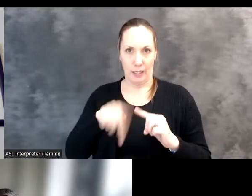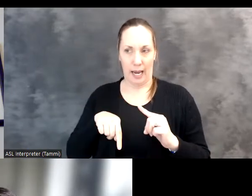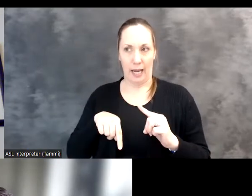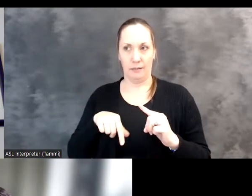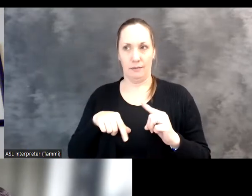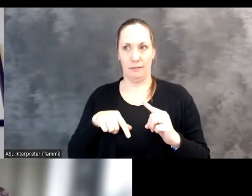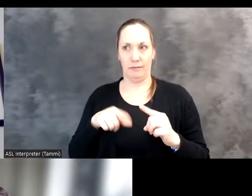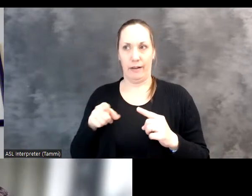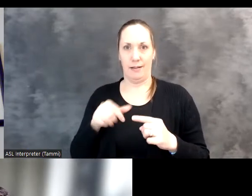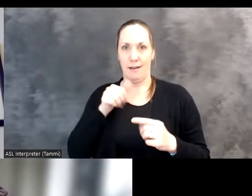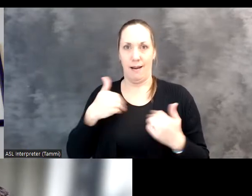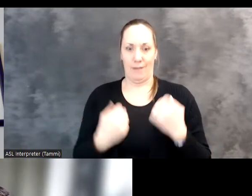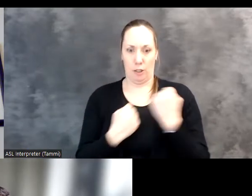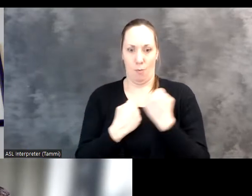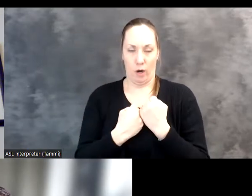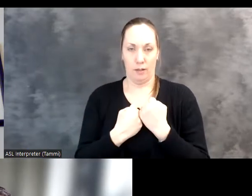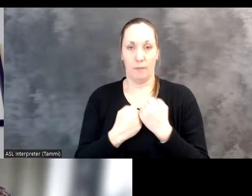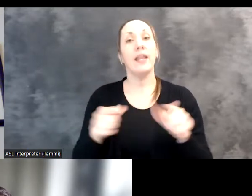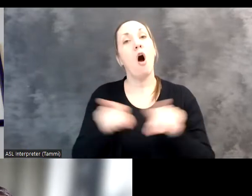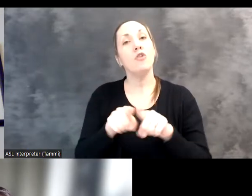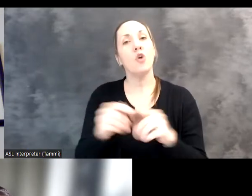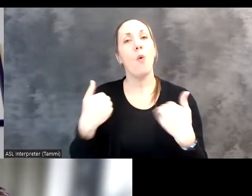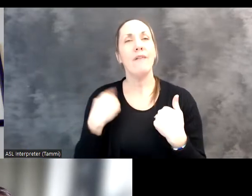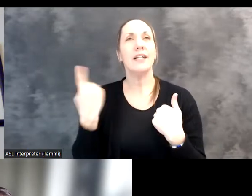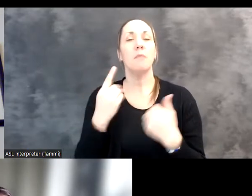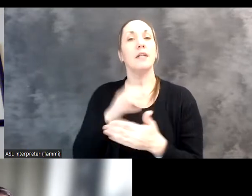know, hunks of metal still stuck in the human